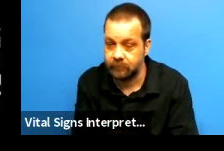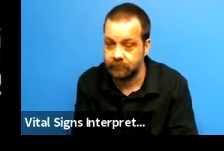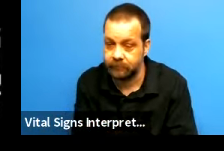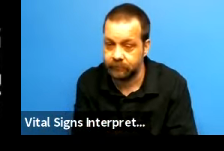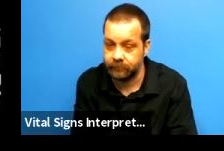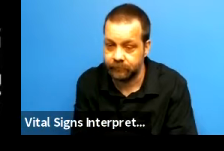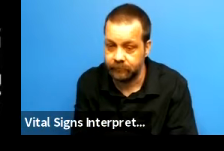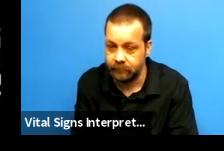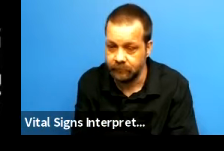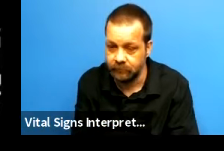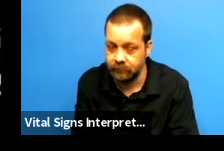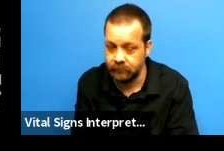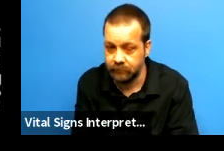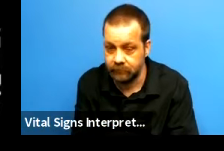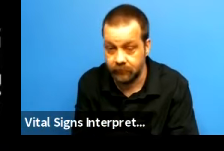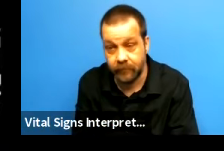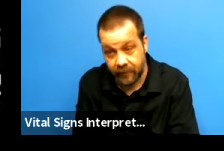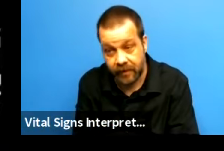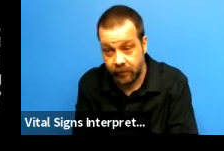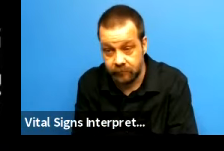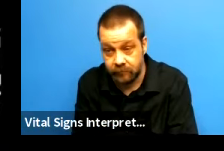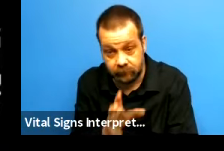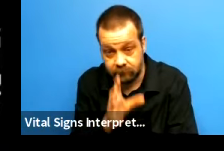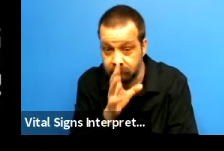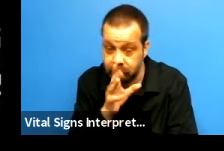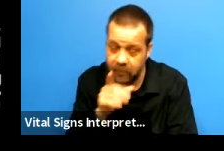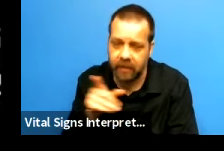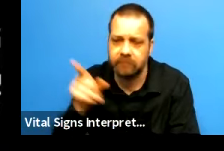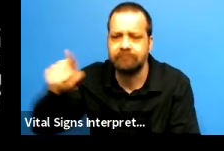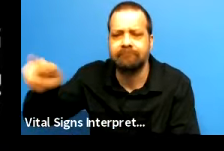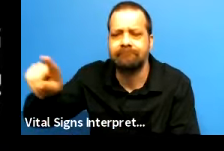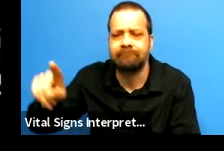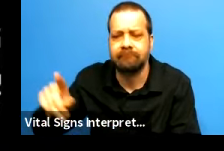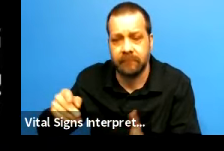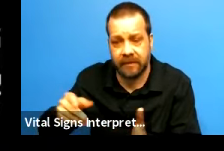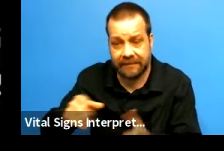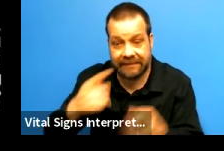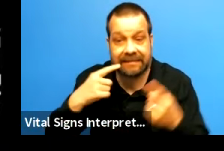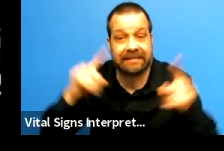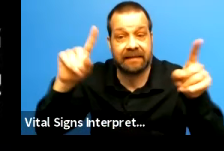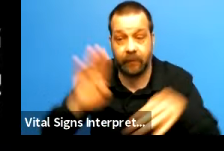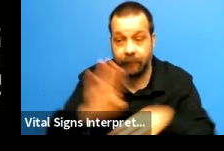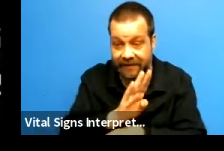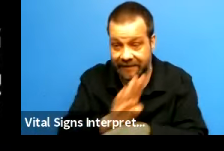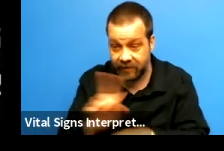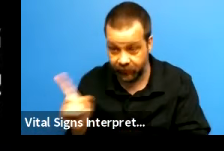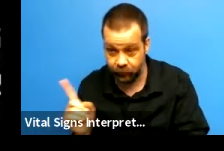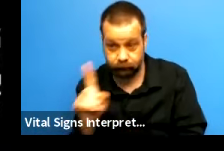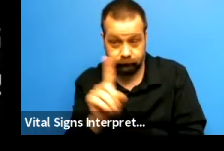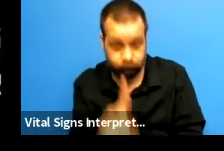Money speaks. When you're going to accessible businesses you're telling them we appreciate what you're doing